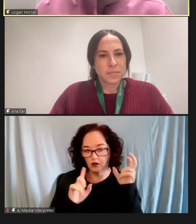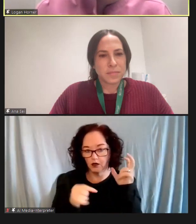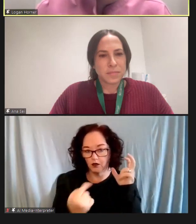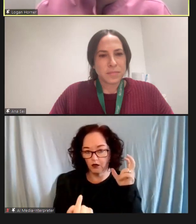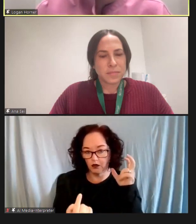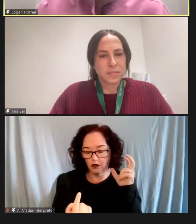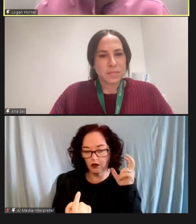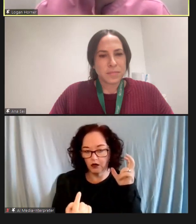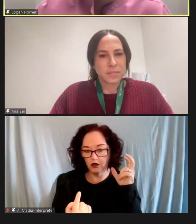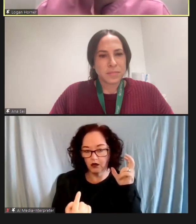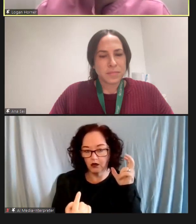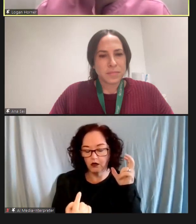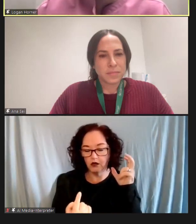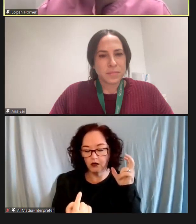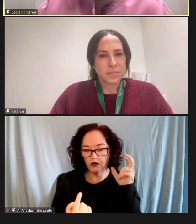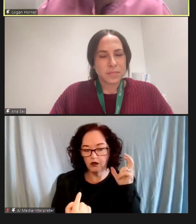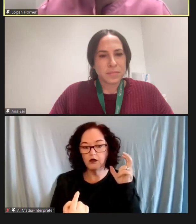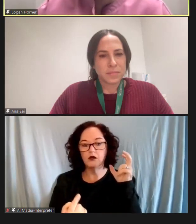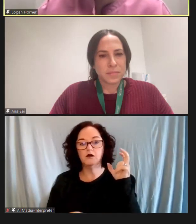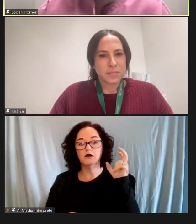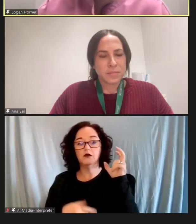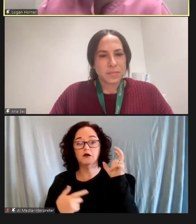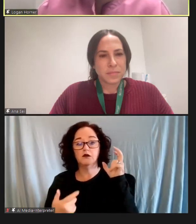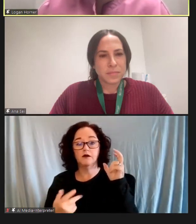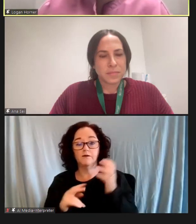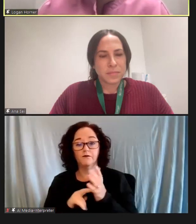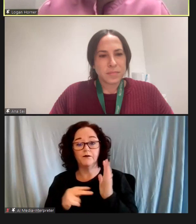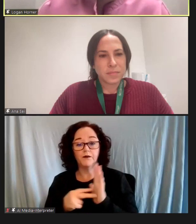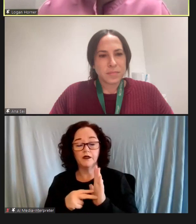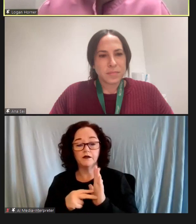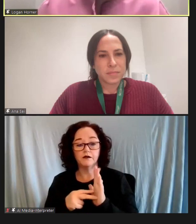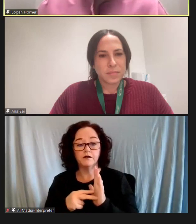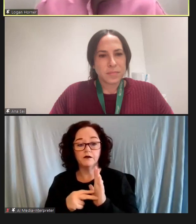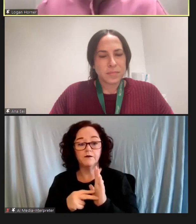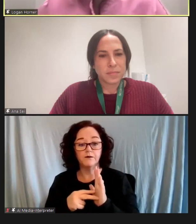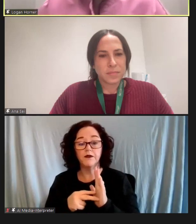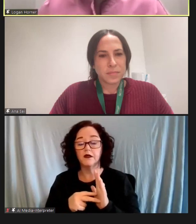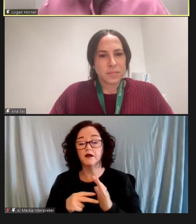that the noise really overshadows the